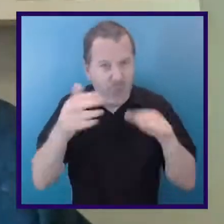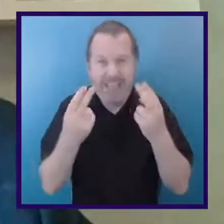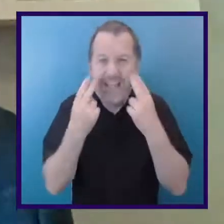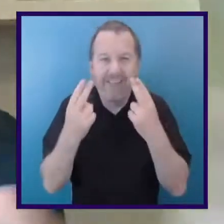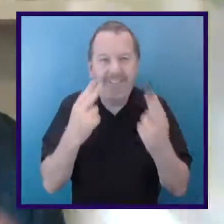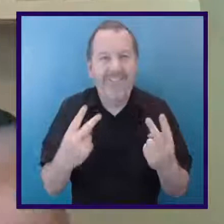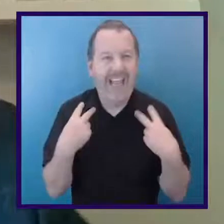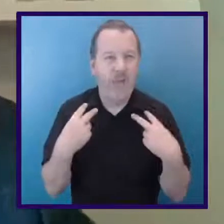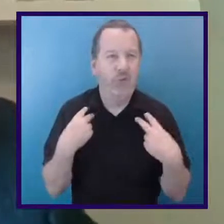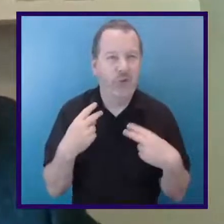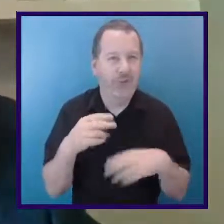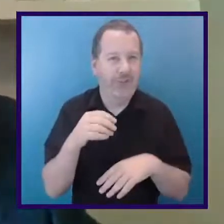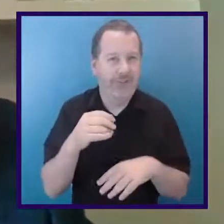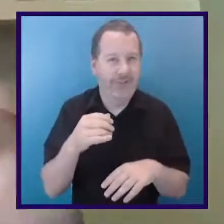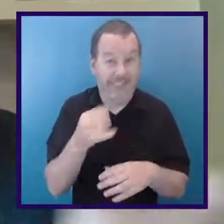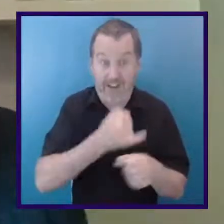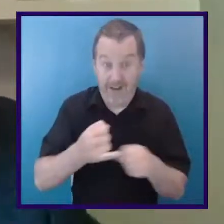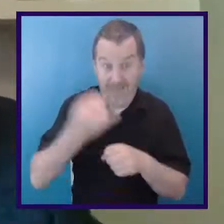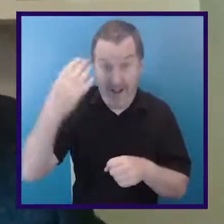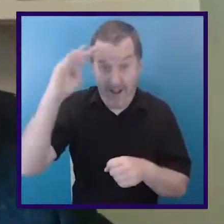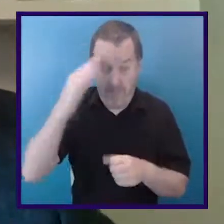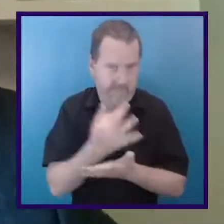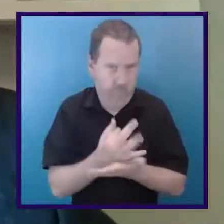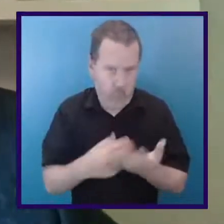Particularly those countries outside of the island of Ireland.